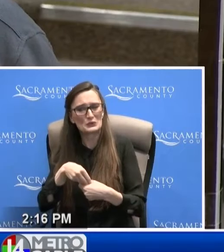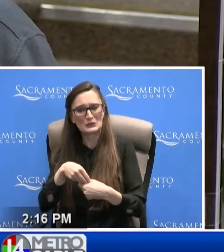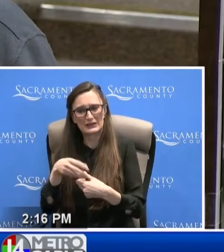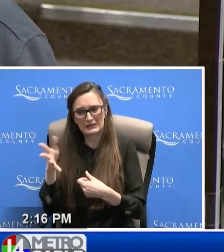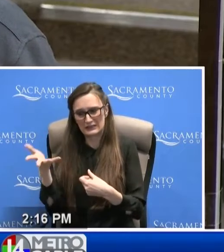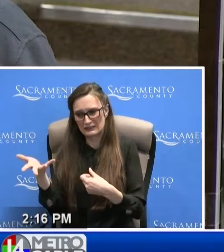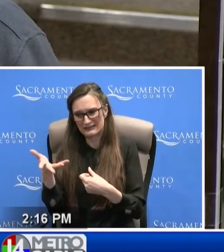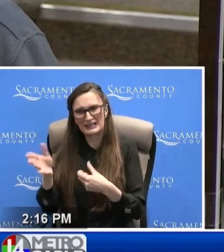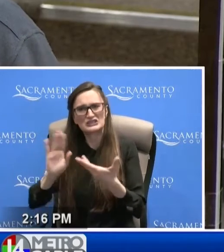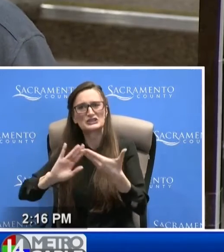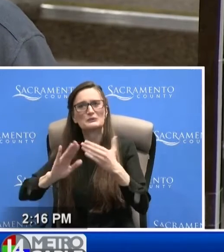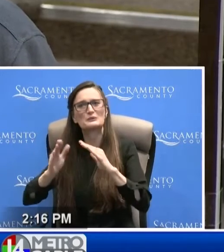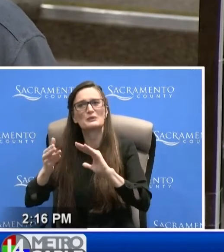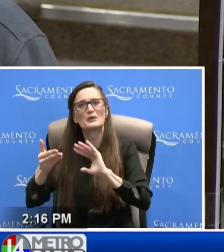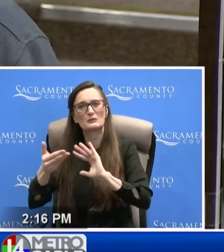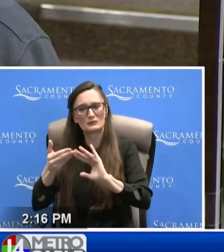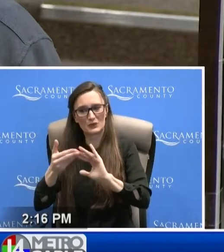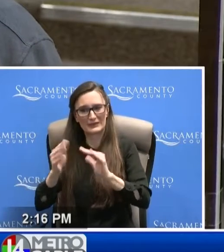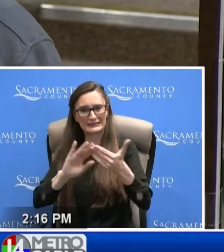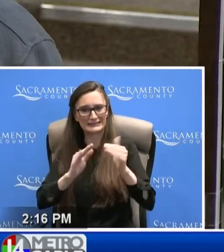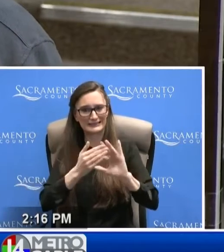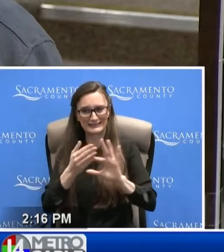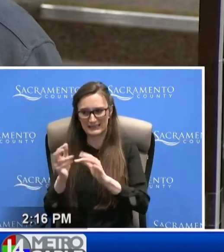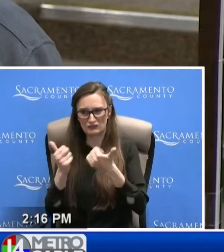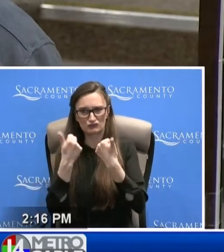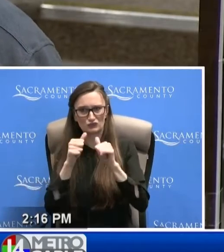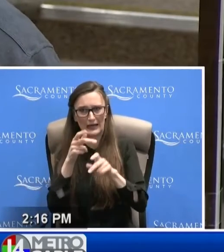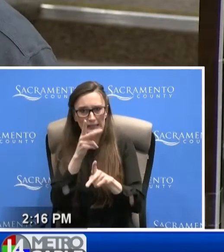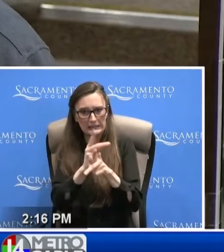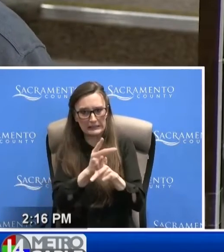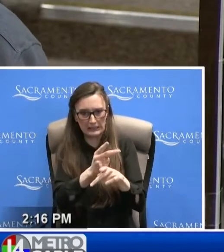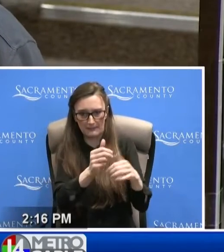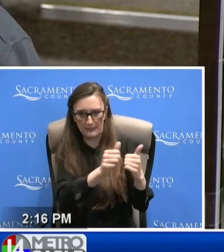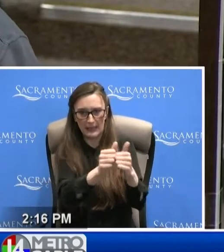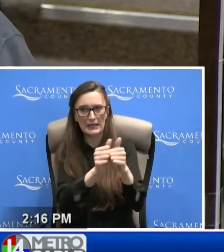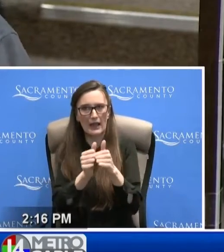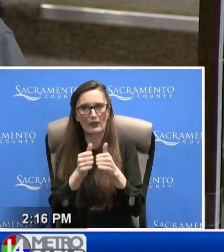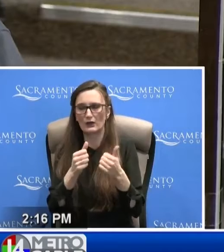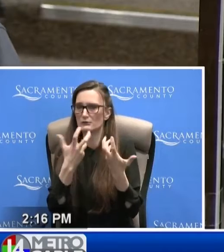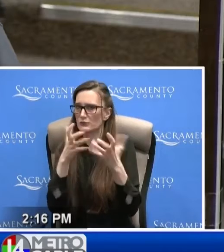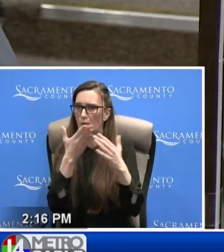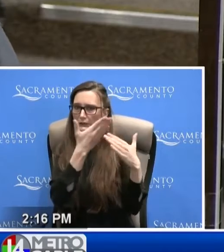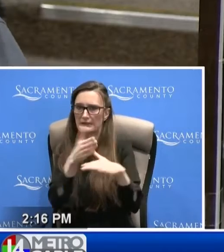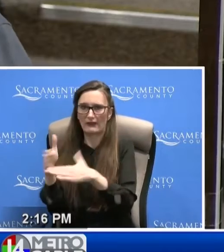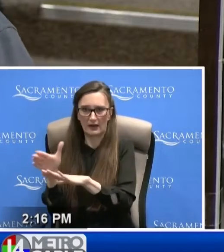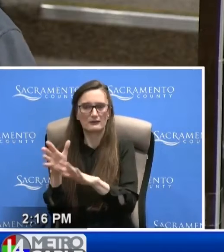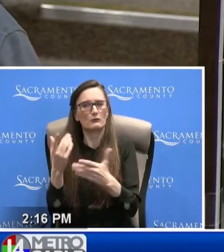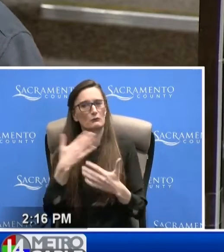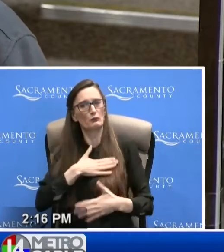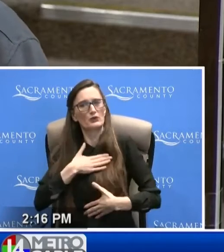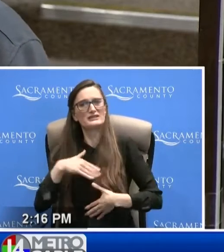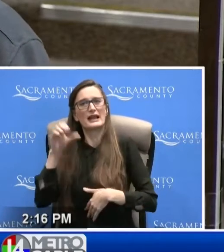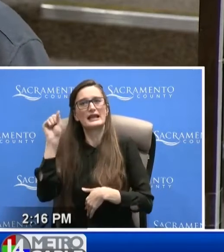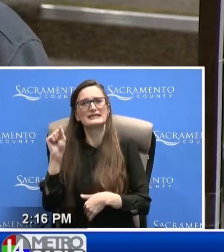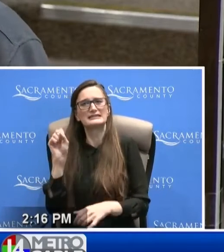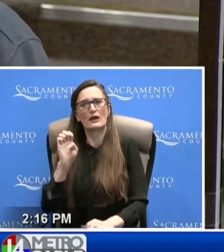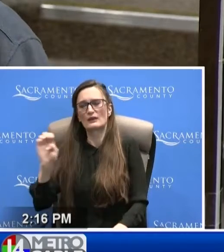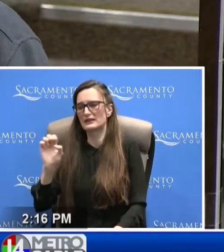communities try to keep the kids together, and we appreciate what happened in the southeast portion of Rio. Linda got moved over to District four.